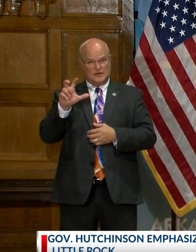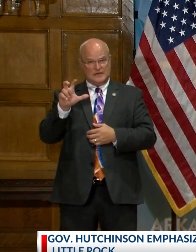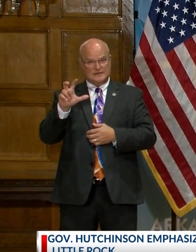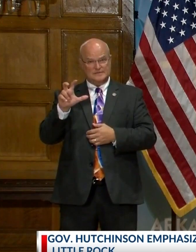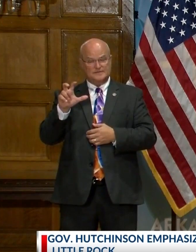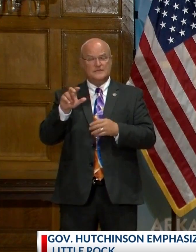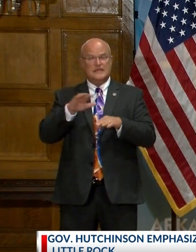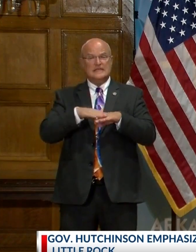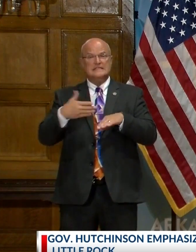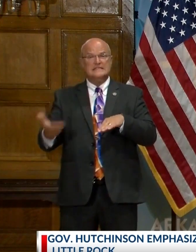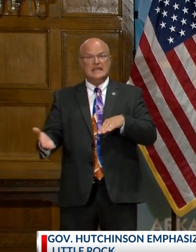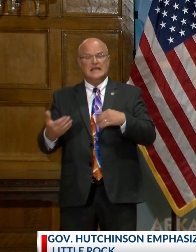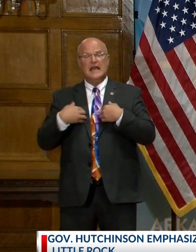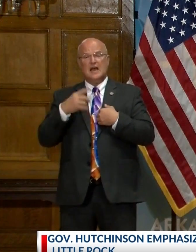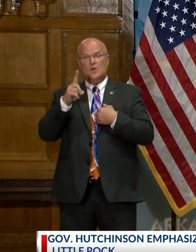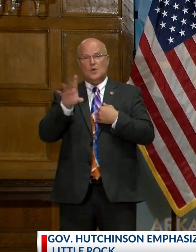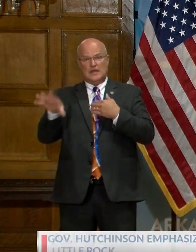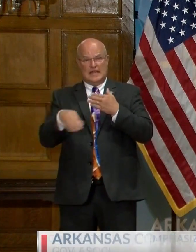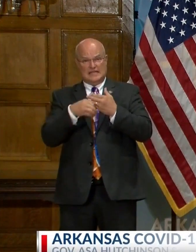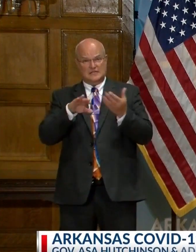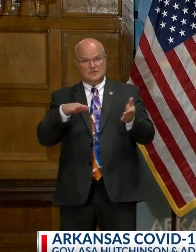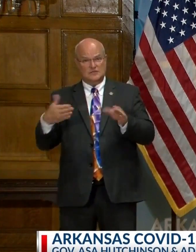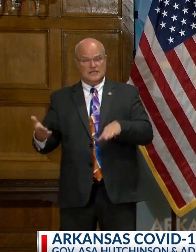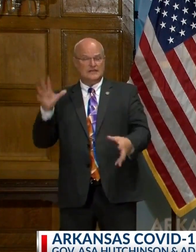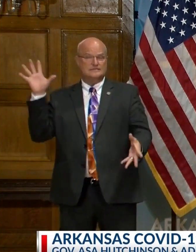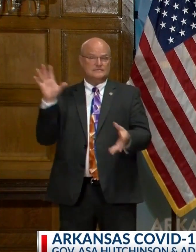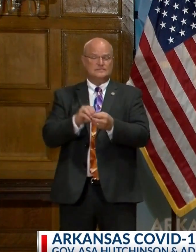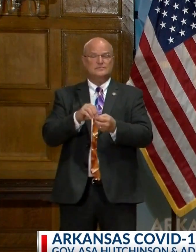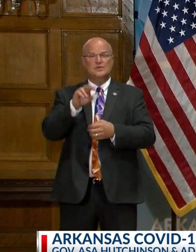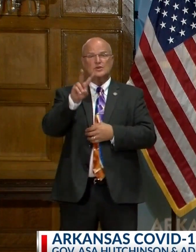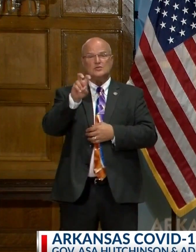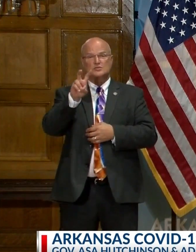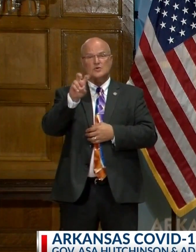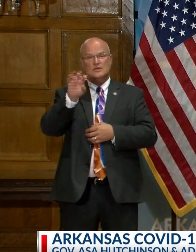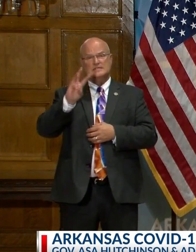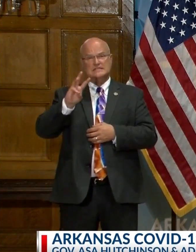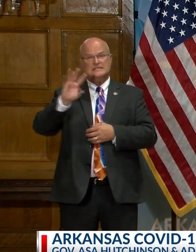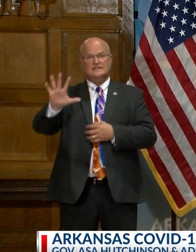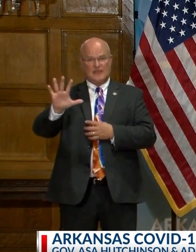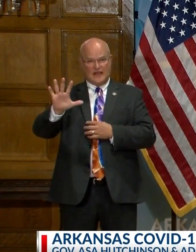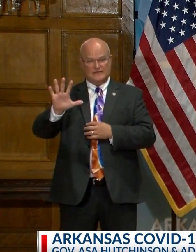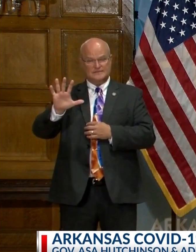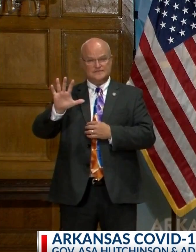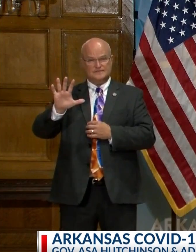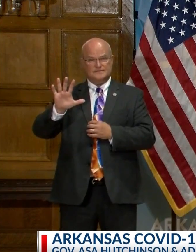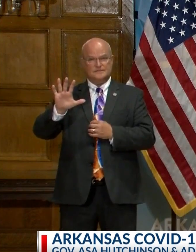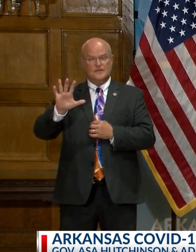WE HAVE REACHED THE 20,000 MARK IN CUMULATIVE CASES. WE HAD AN ADDITIONAL SEVEN HOSPITALIZED WHICH BRINGS US TO